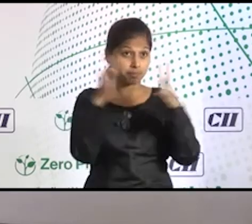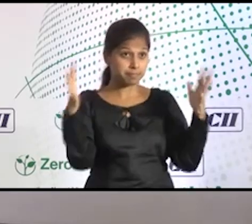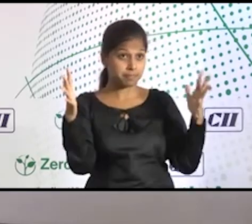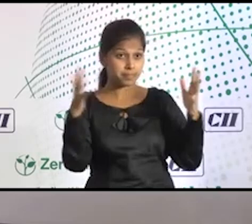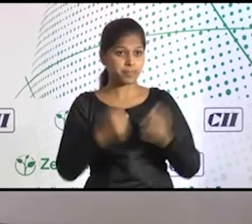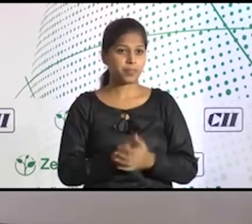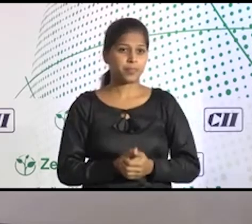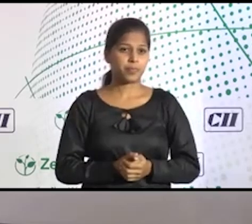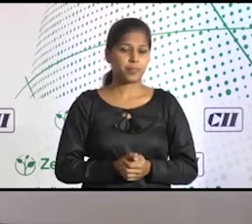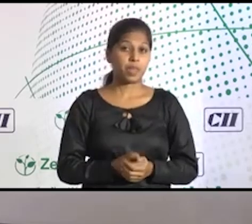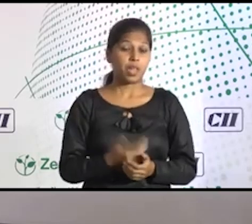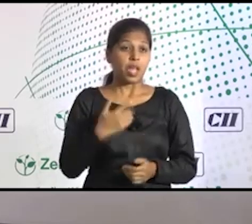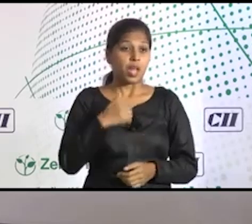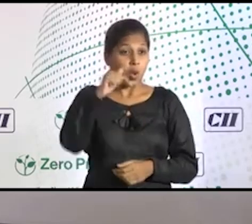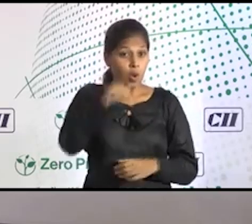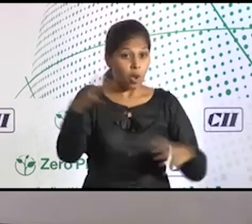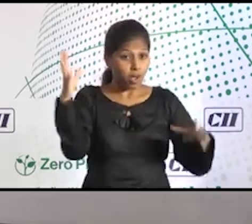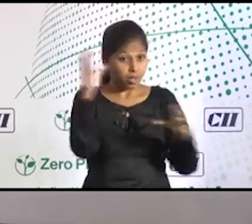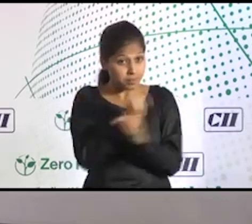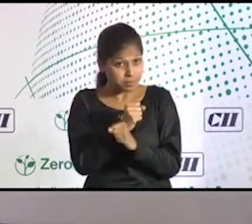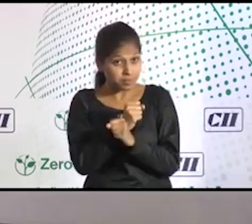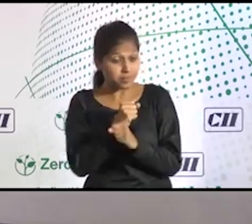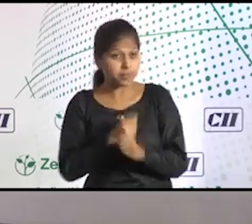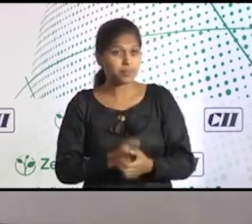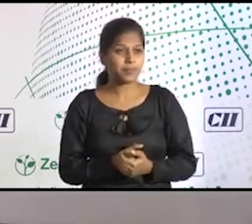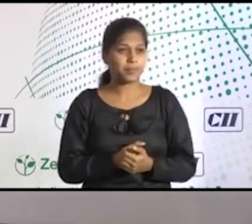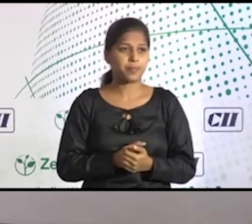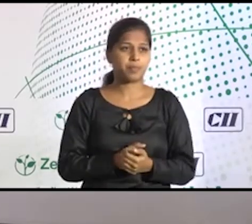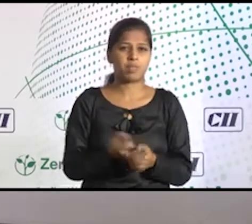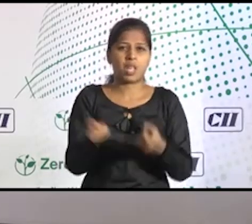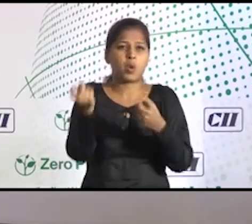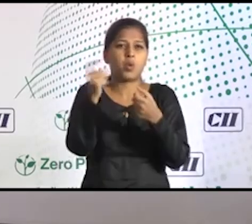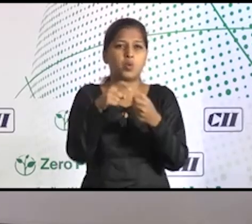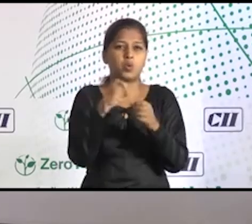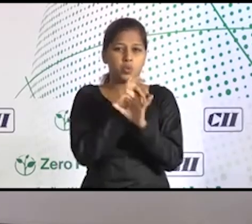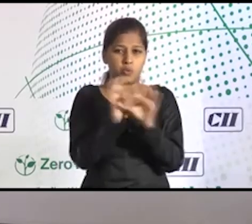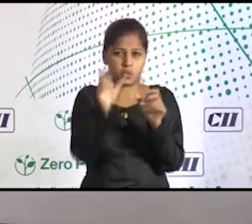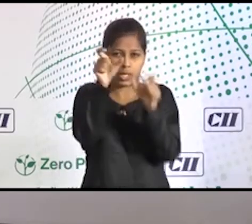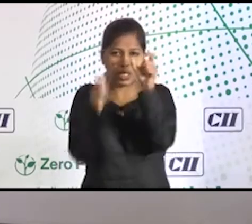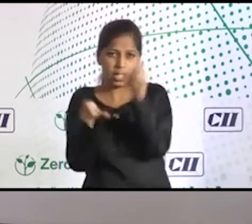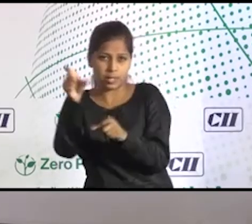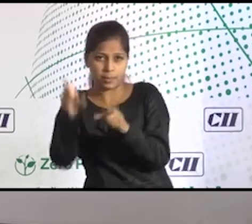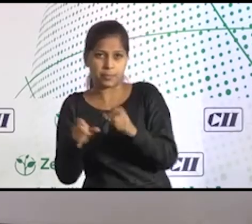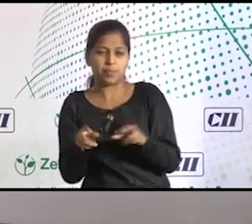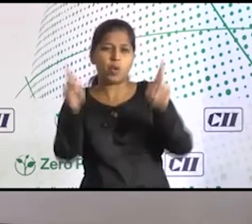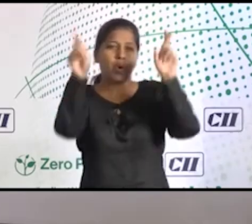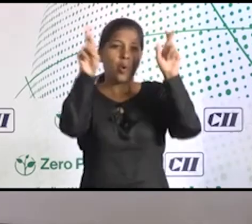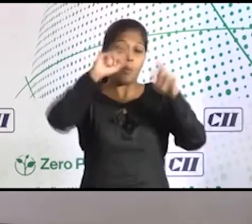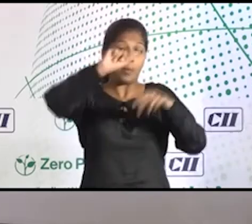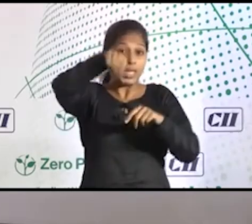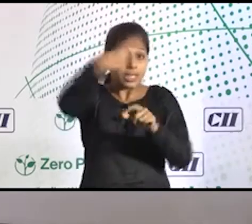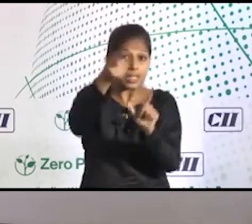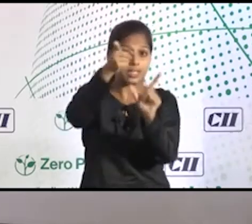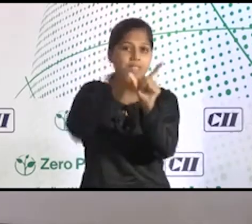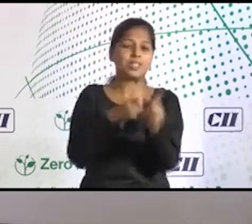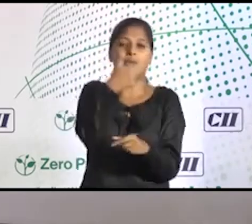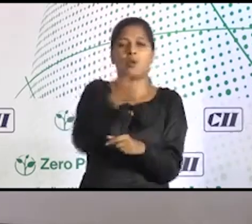I'm also missing of our friends who are not able to join us in person, but I hope for the next year. And good afternoon. Good morning to you.